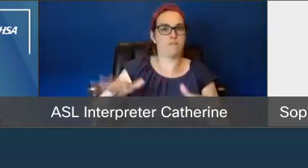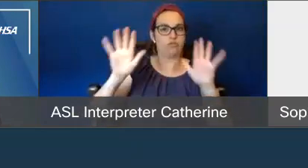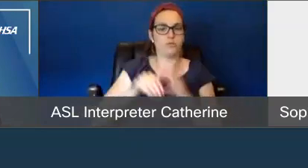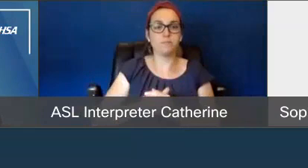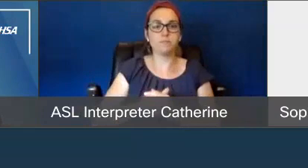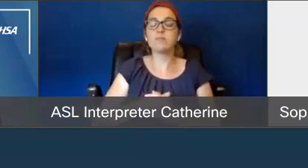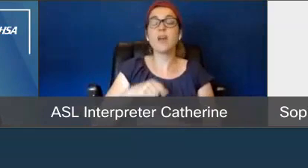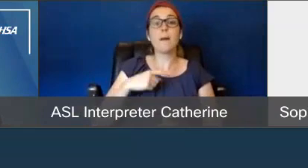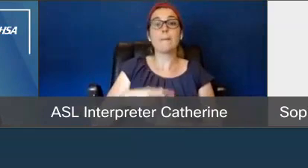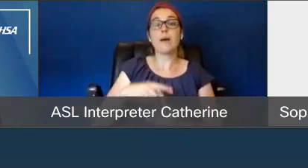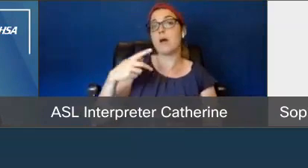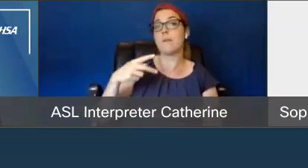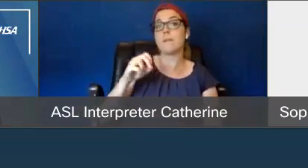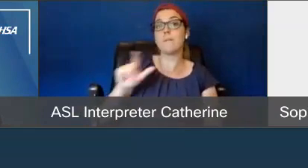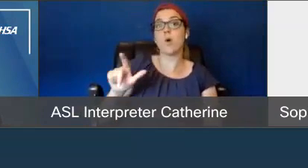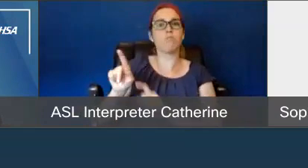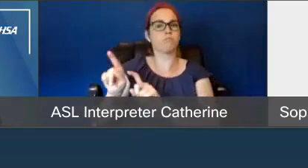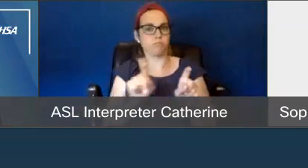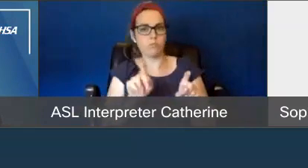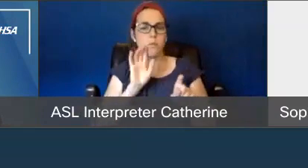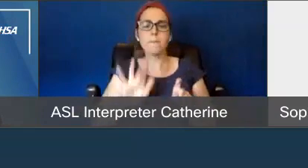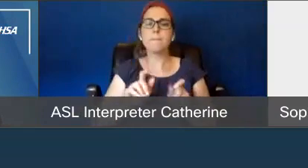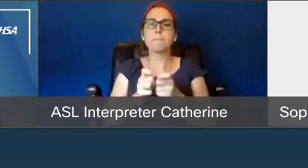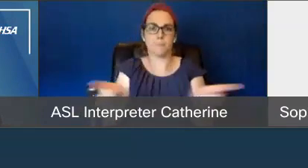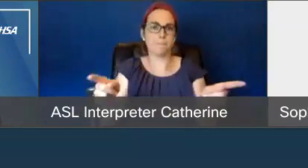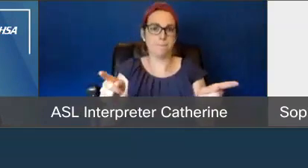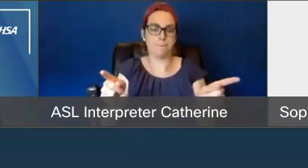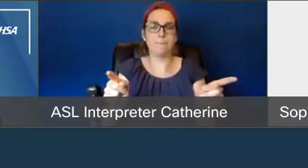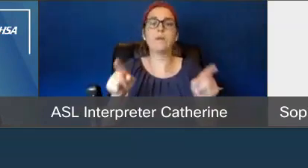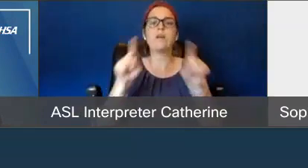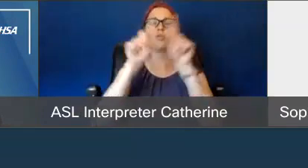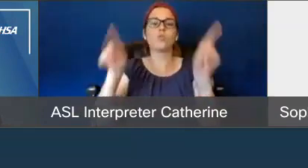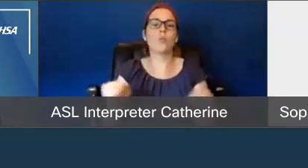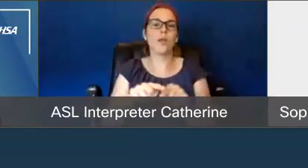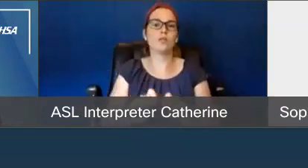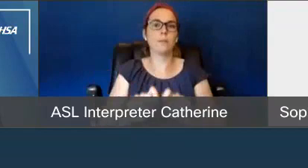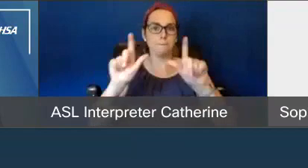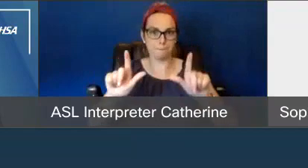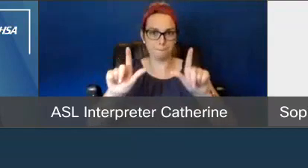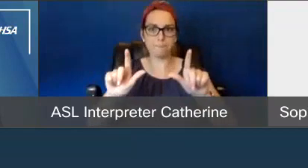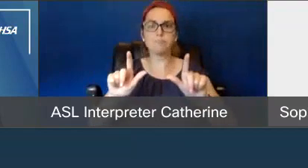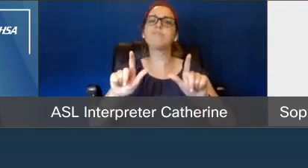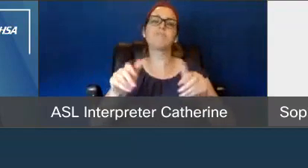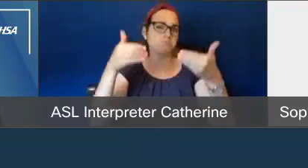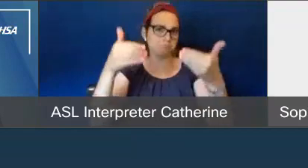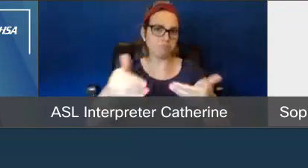and appreciate your participation. When you see the poll pop up on your screen, please enter your responses and I see the poll